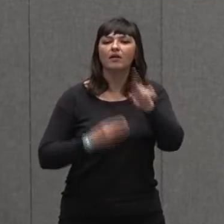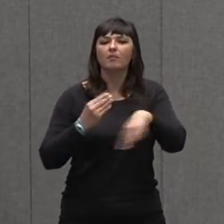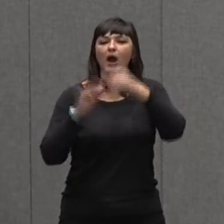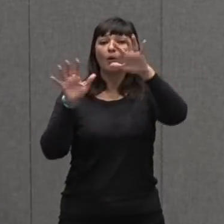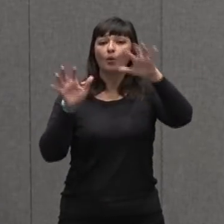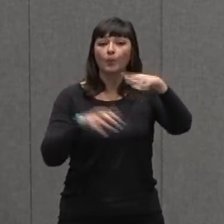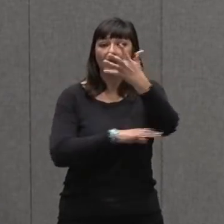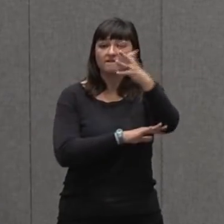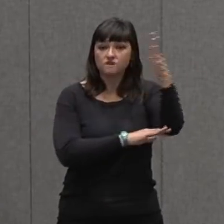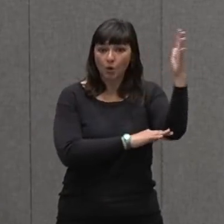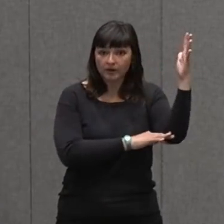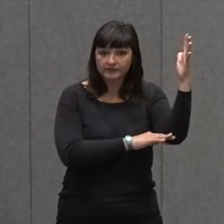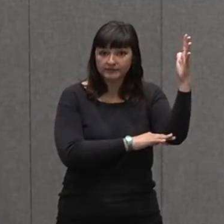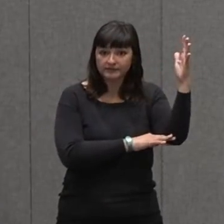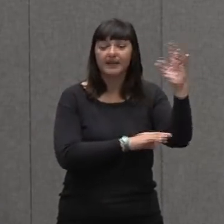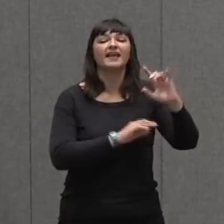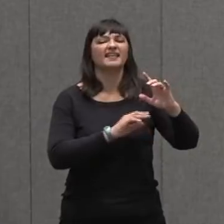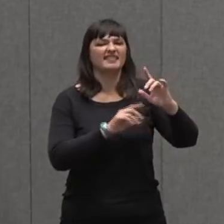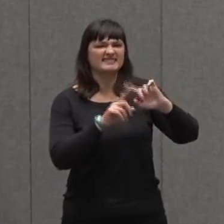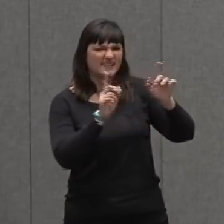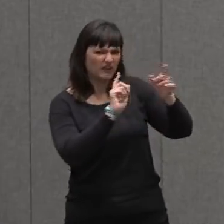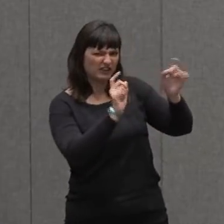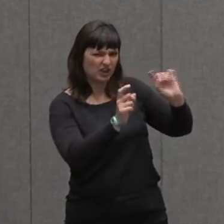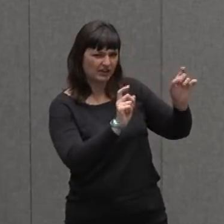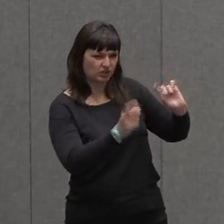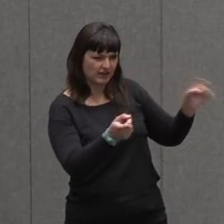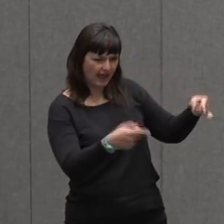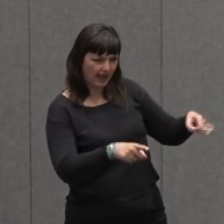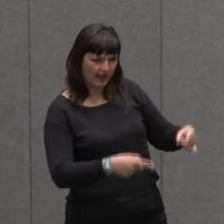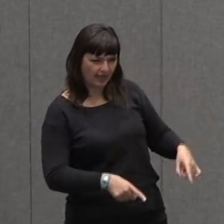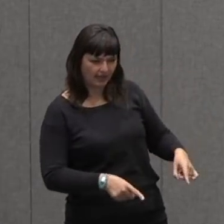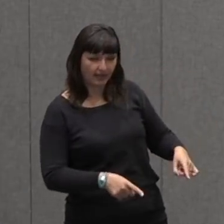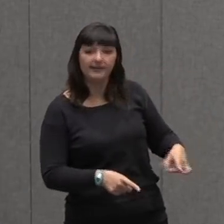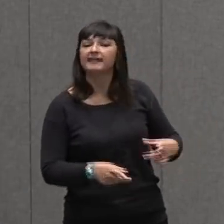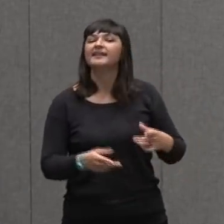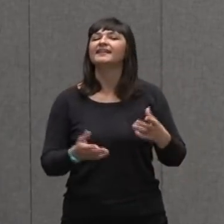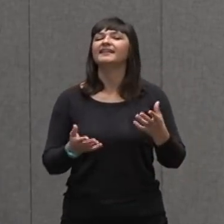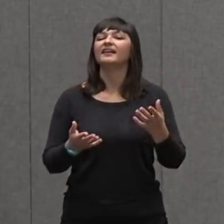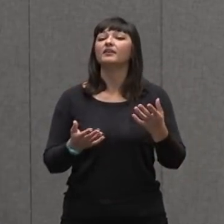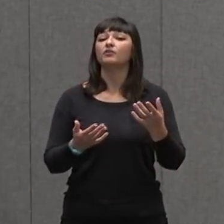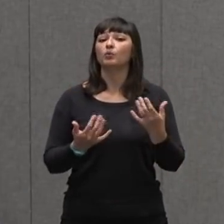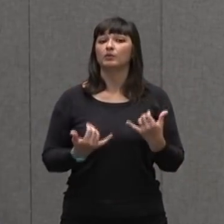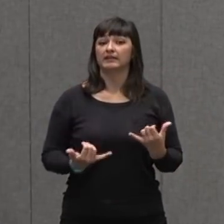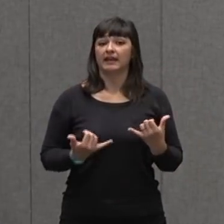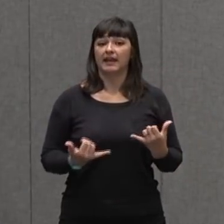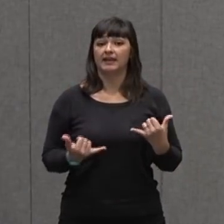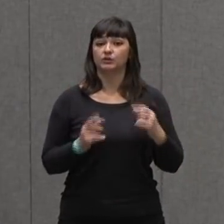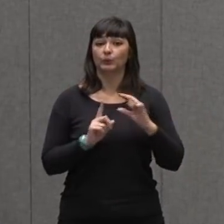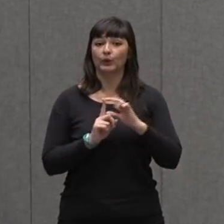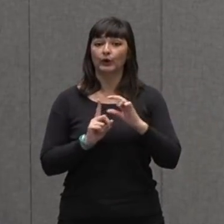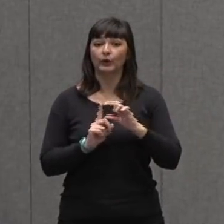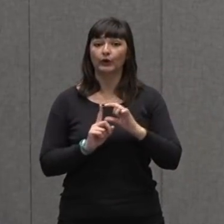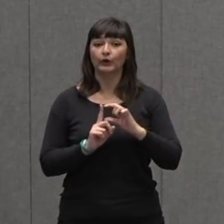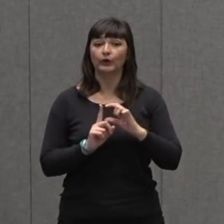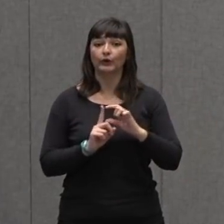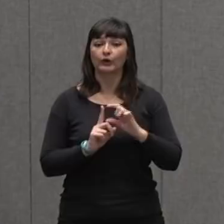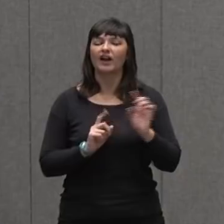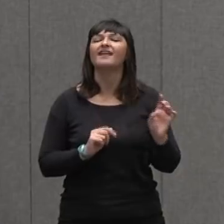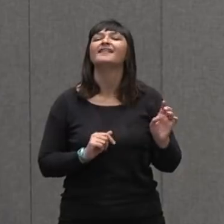Well today's word of the day is another example of changes in environment. And we're going to have a story with Mrs. Kay